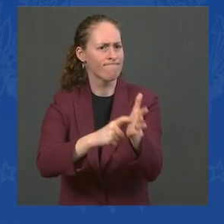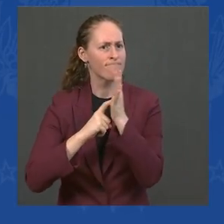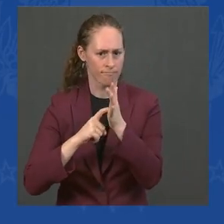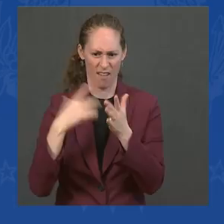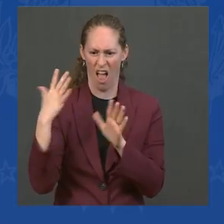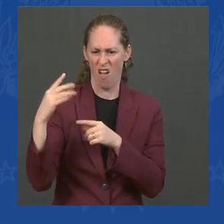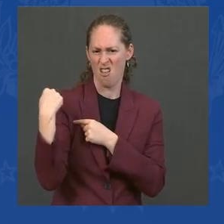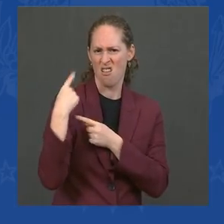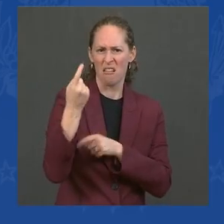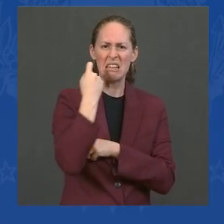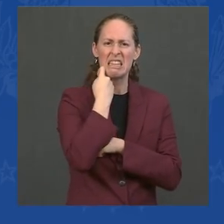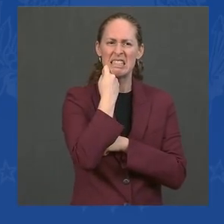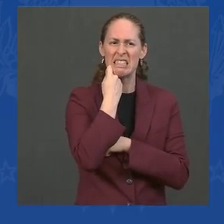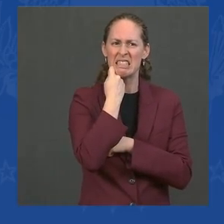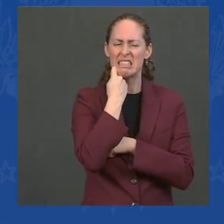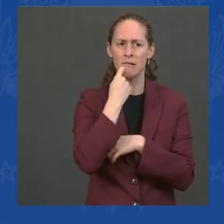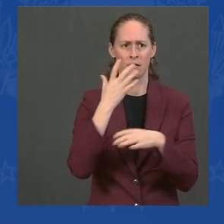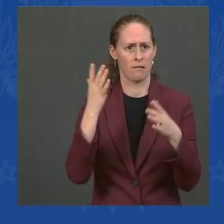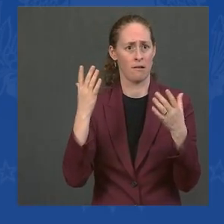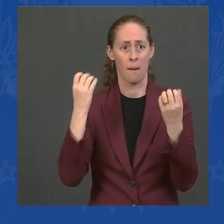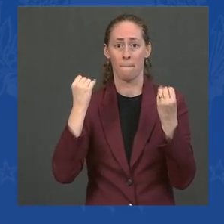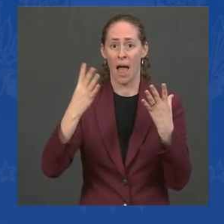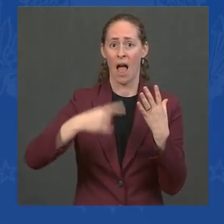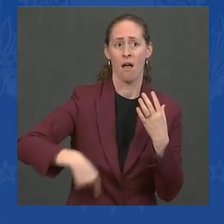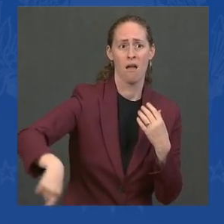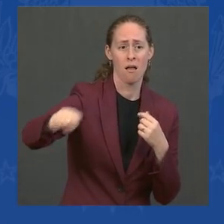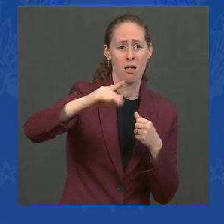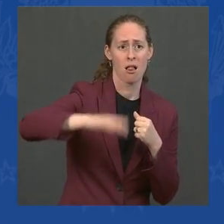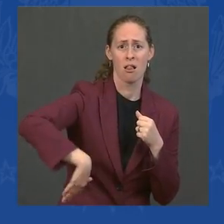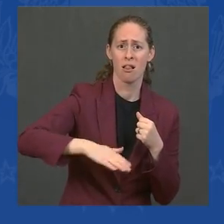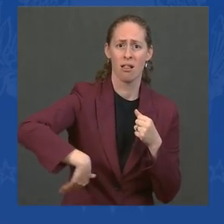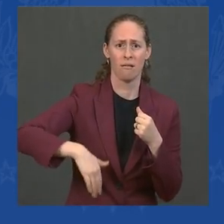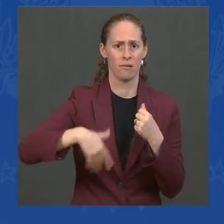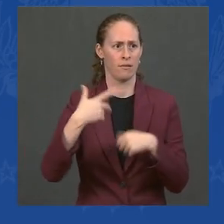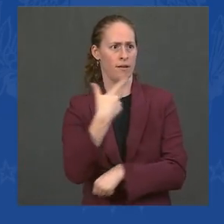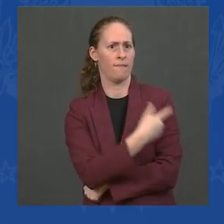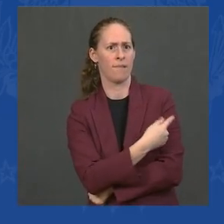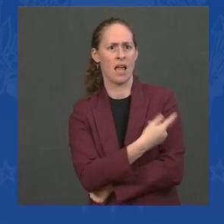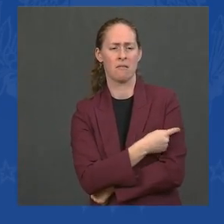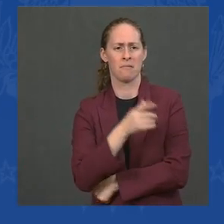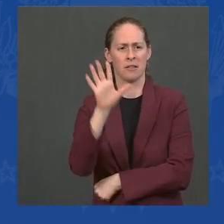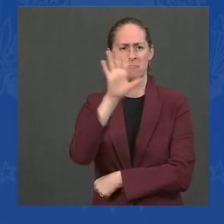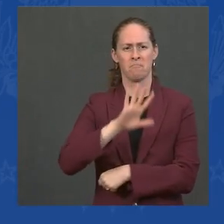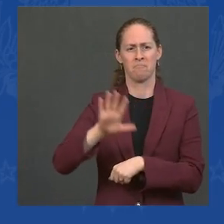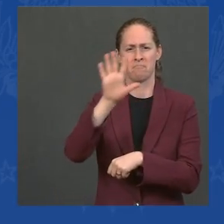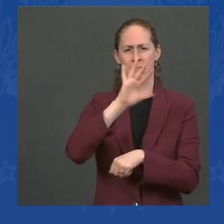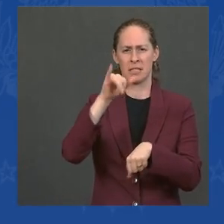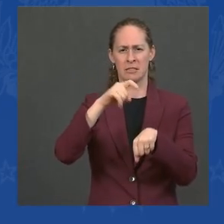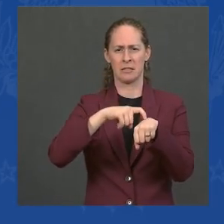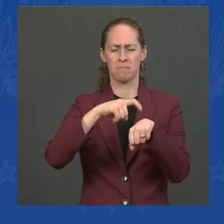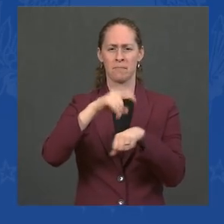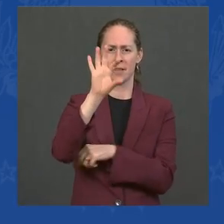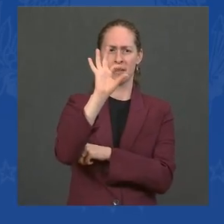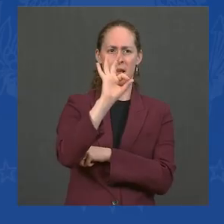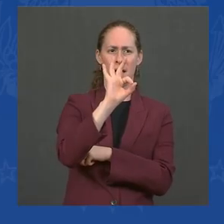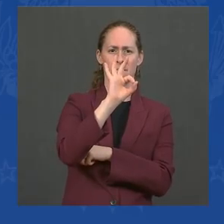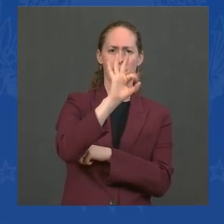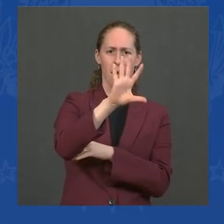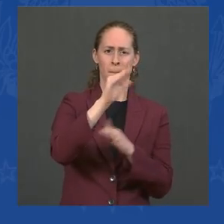The number of people unvaccinated in this country went from 95 million down to 67 million,